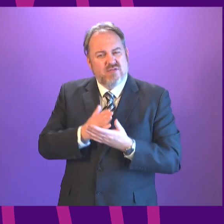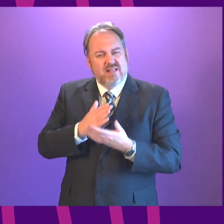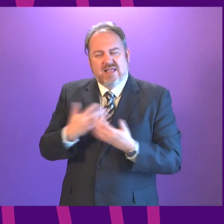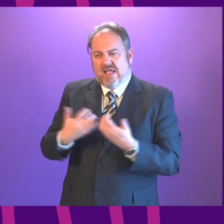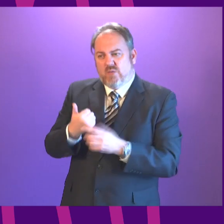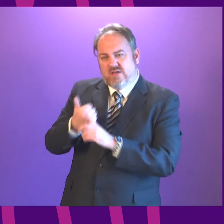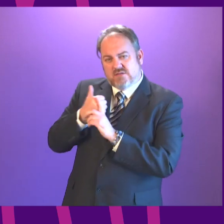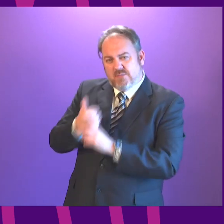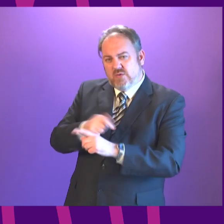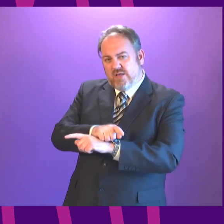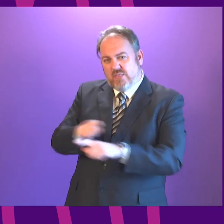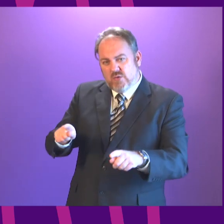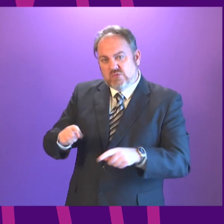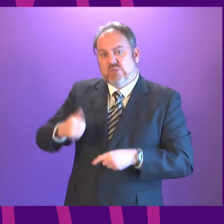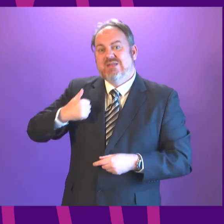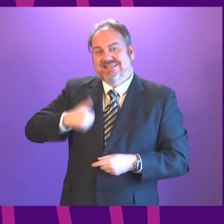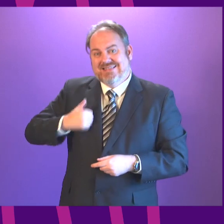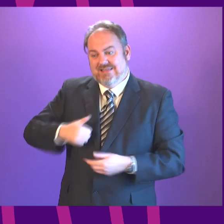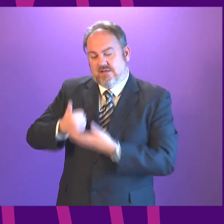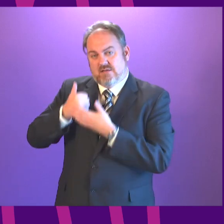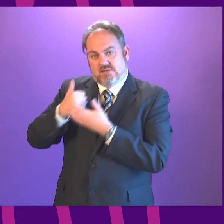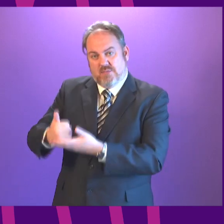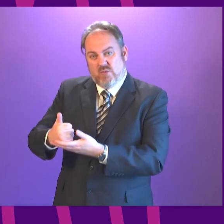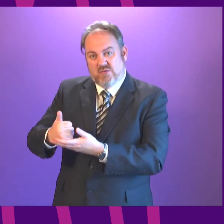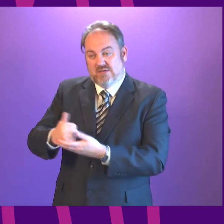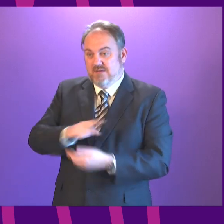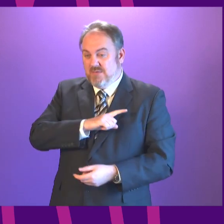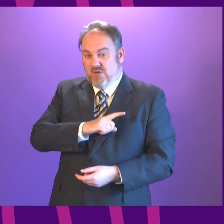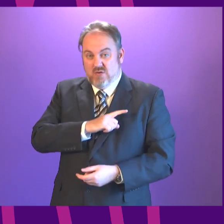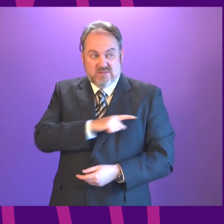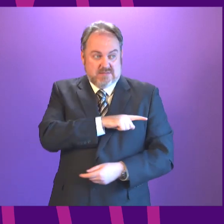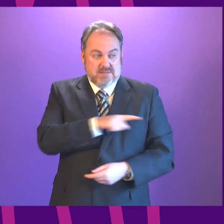need and at greatest risk while our schools are closed?